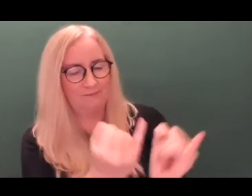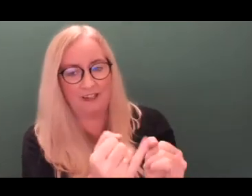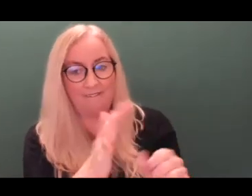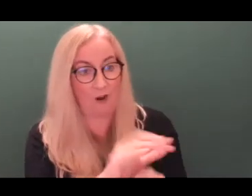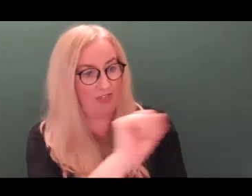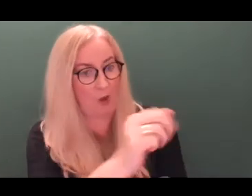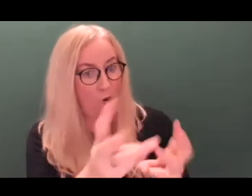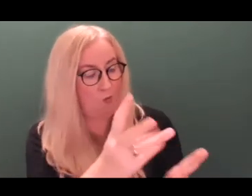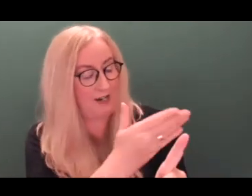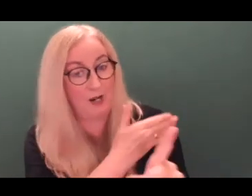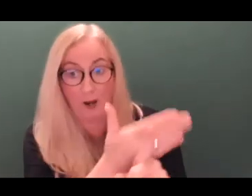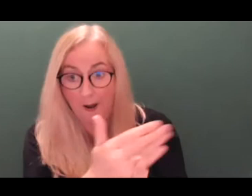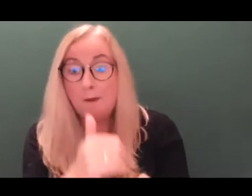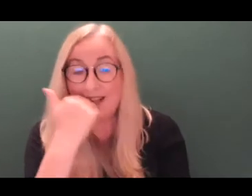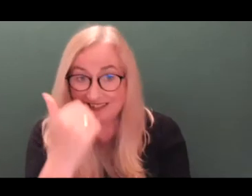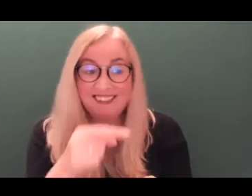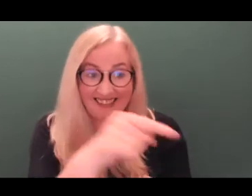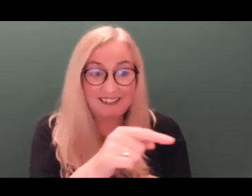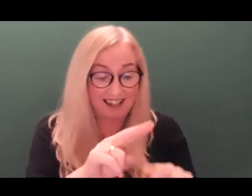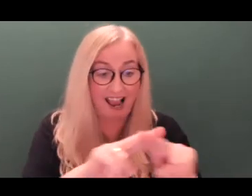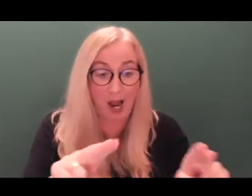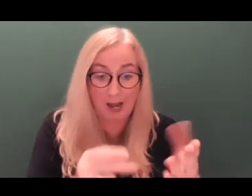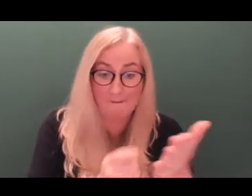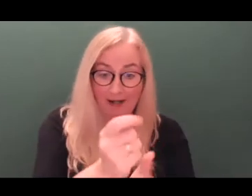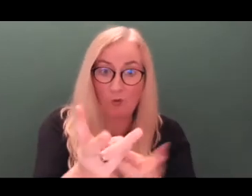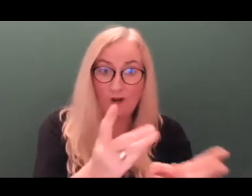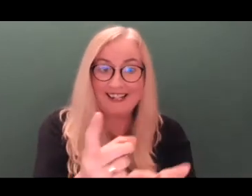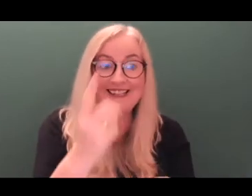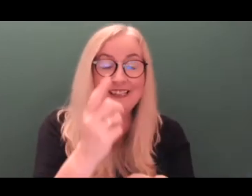because there is unpaid work that they've done for many years and that we actually value that,